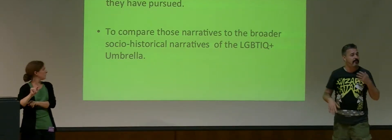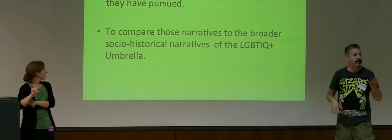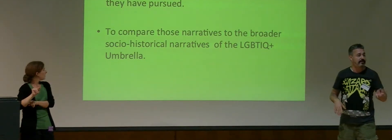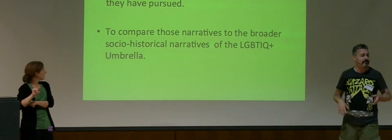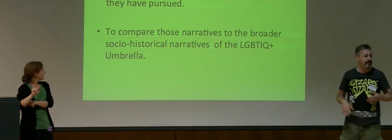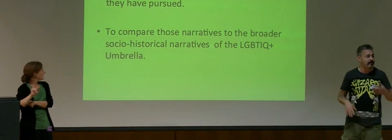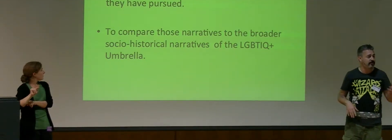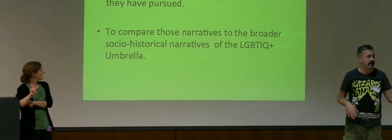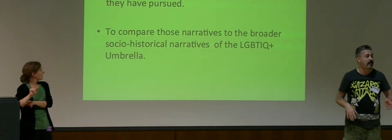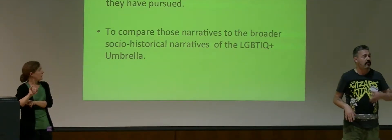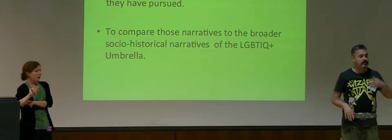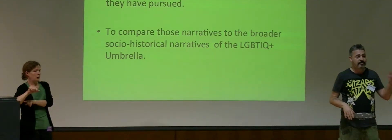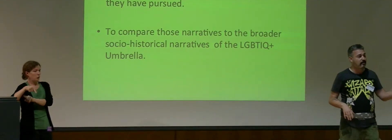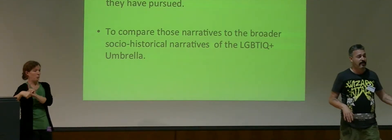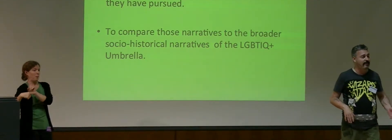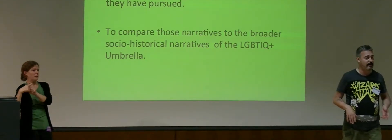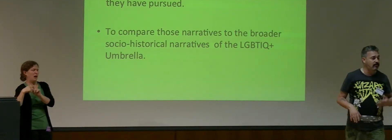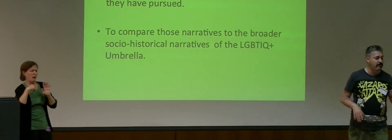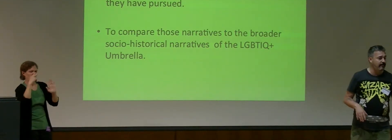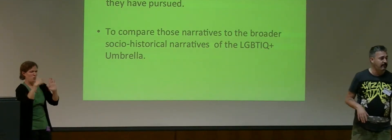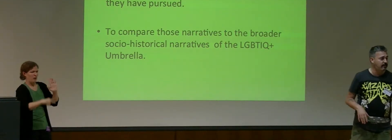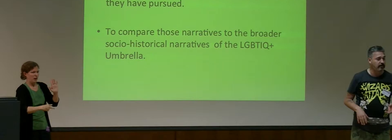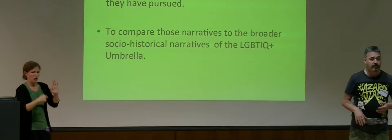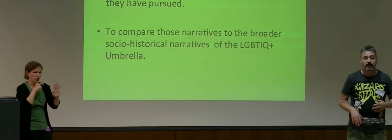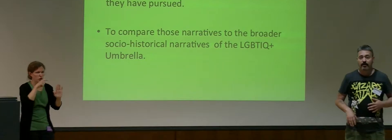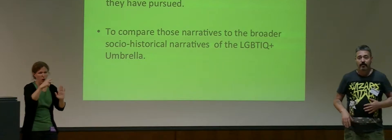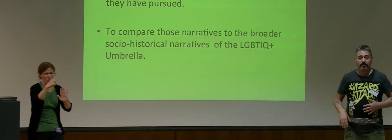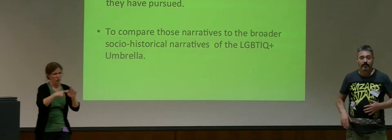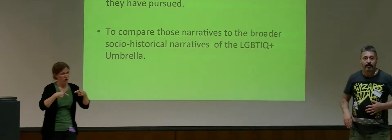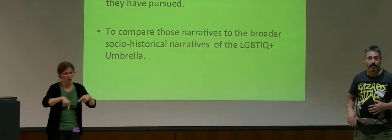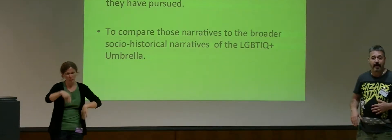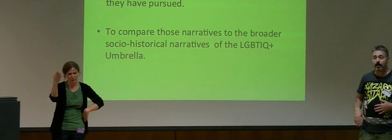which I don’t really think you should ever do when you’ve got a PowerPoint but as I’ve said to